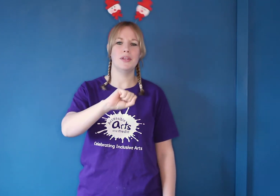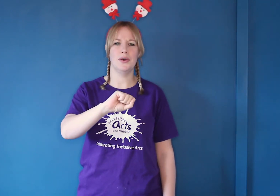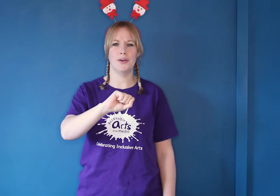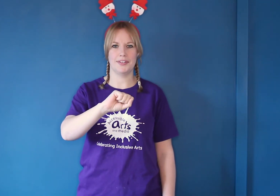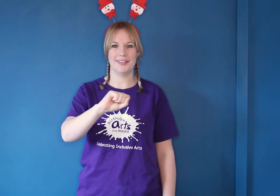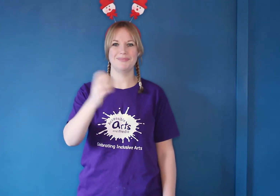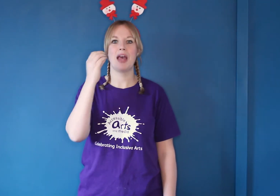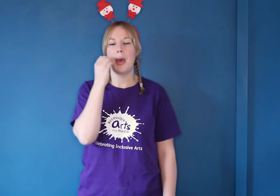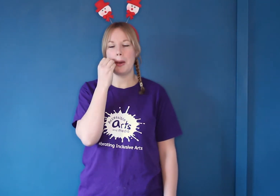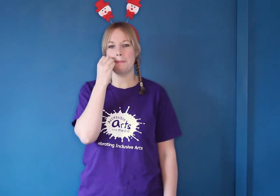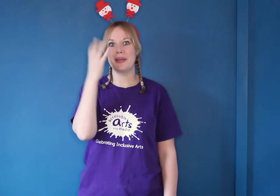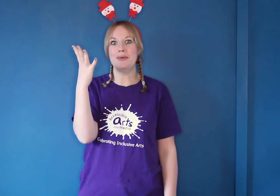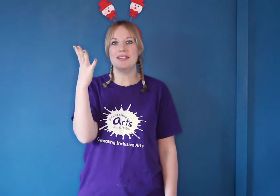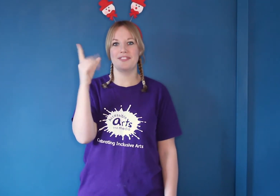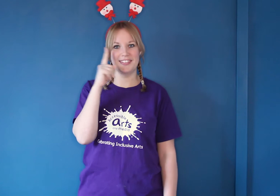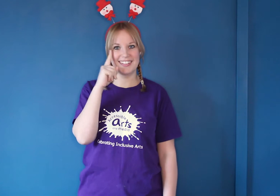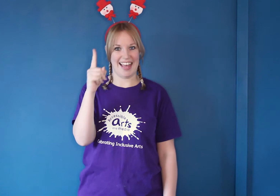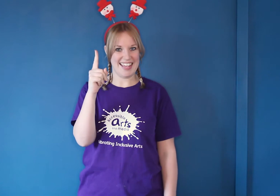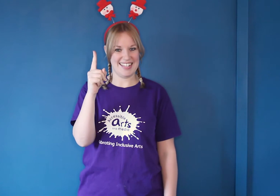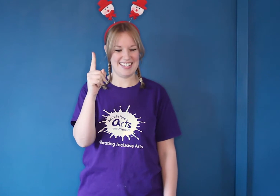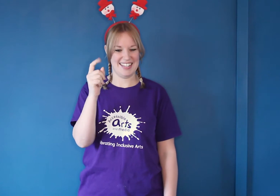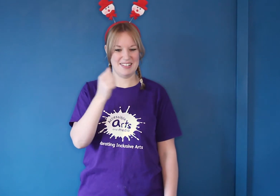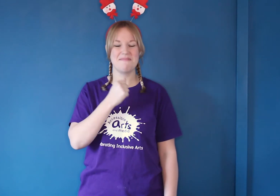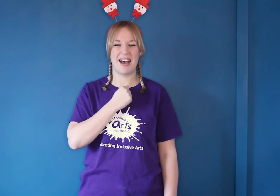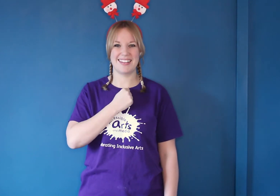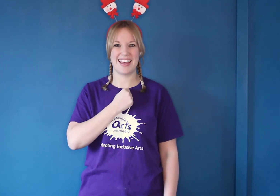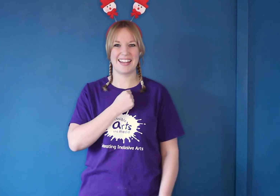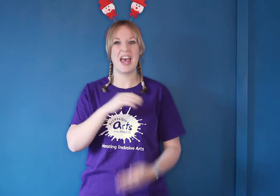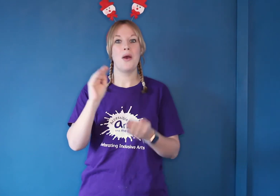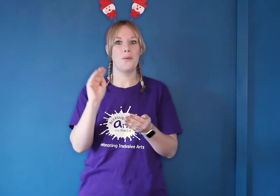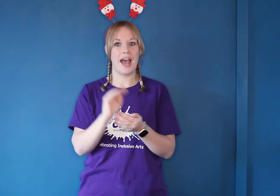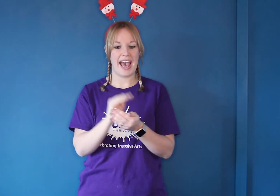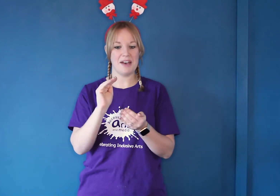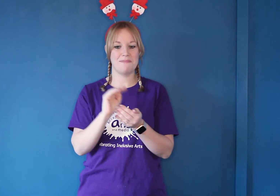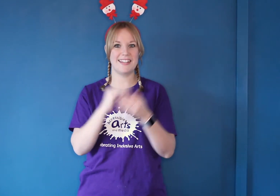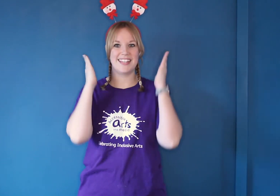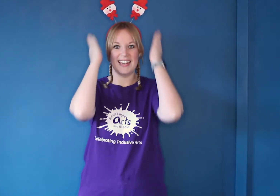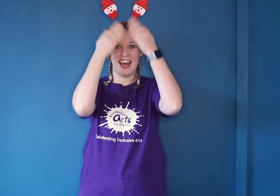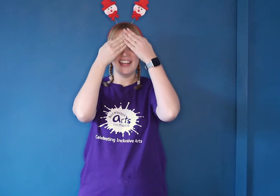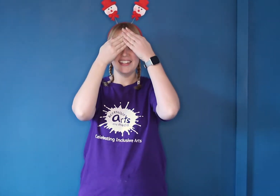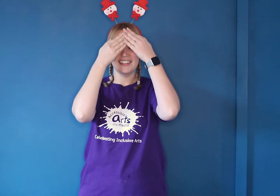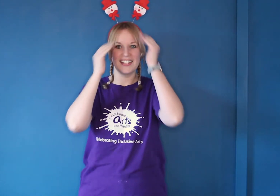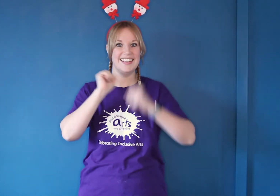Your turn. A beautiful sight. My turn. We’re happy tonight.